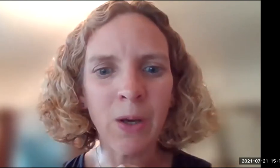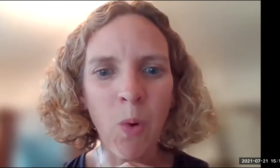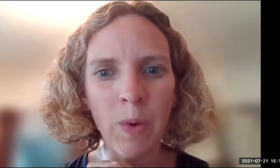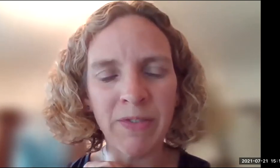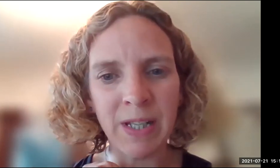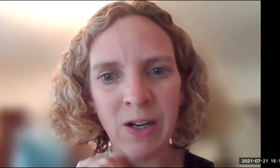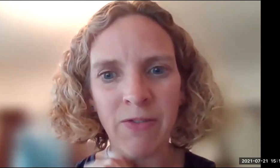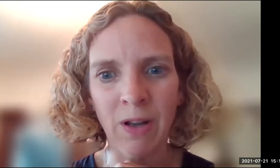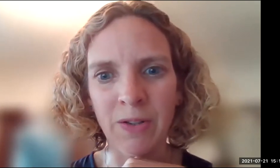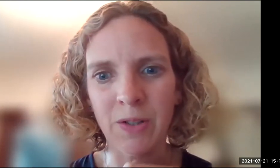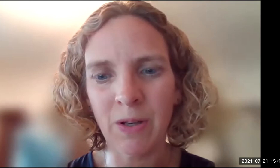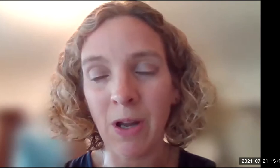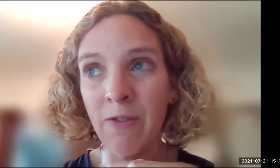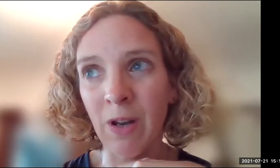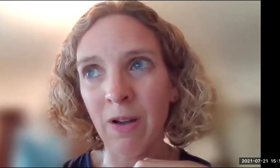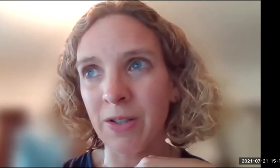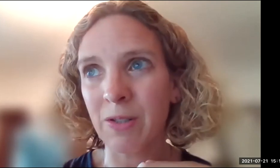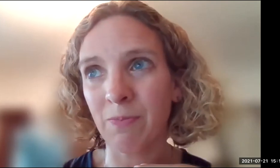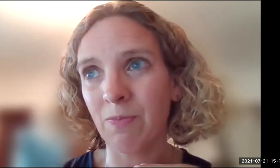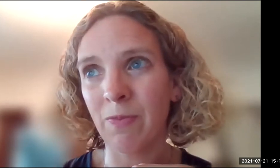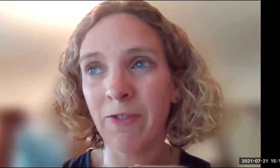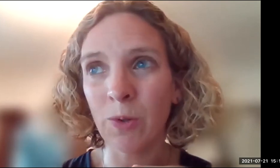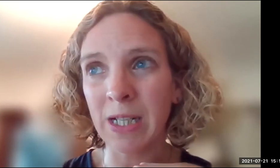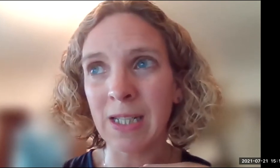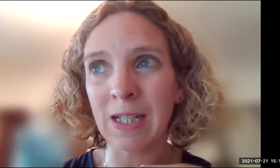level of quality education. As both boys and